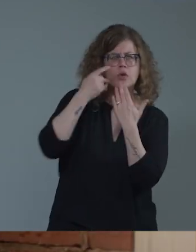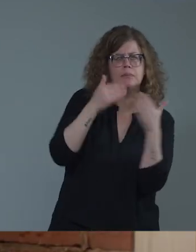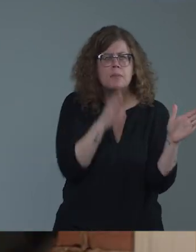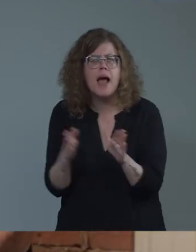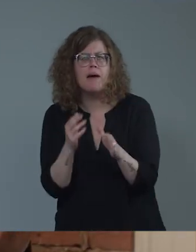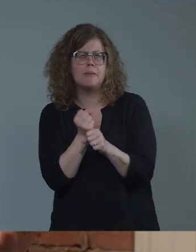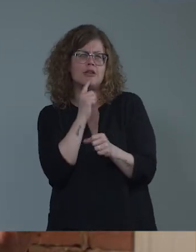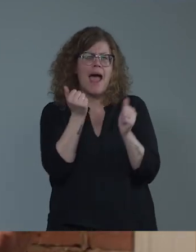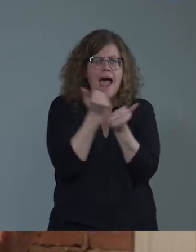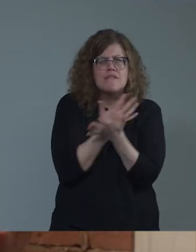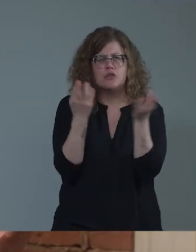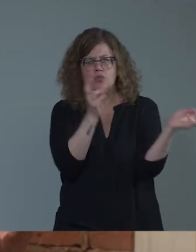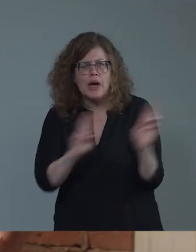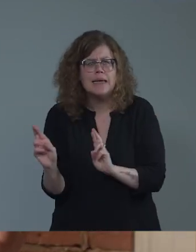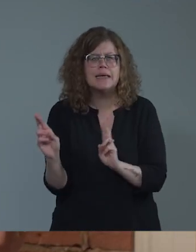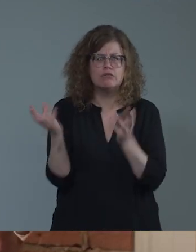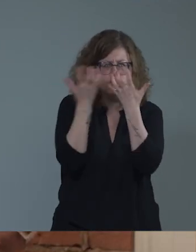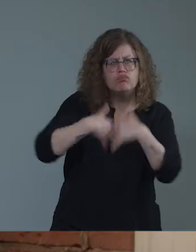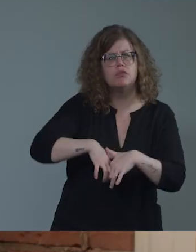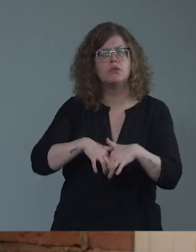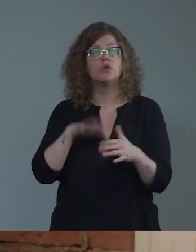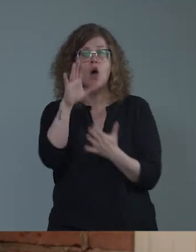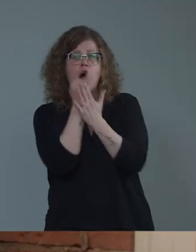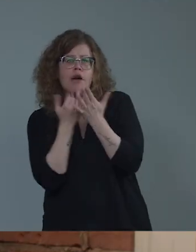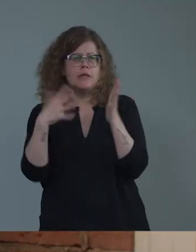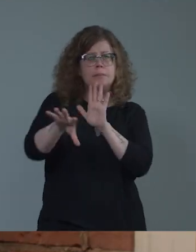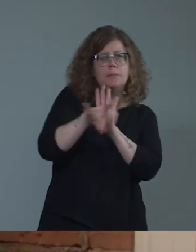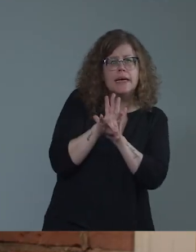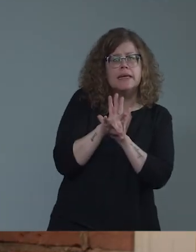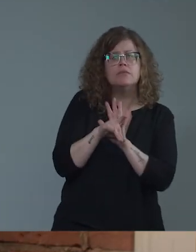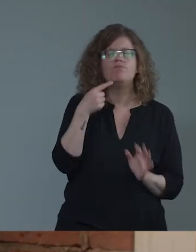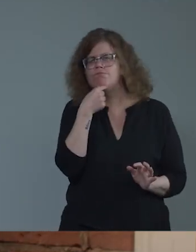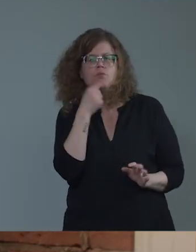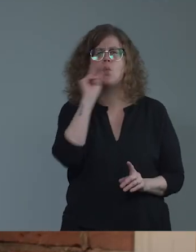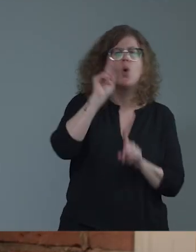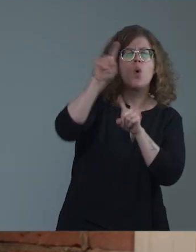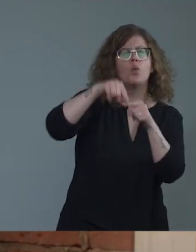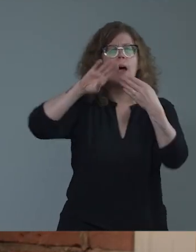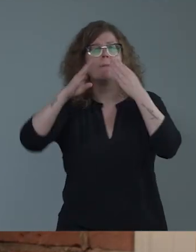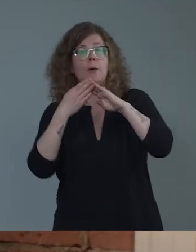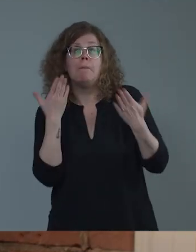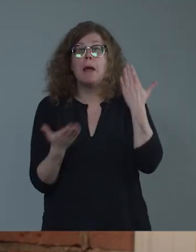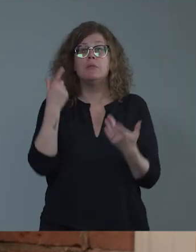plan and everything is ready to go. Your artist is selected and they start to go into the community. Maybe they're doing some community engagement.